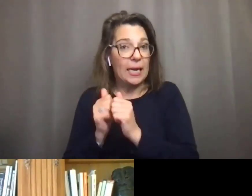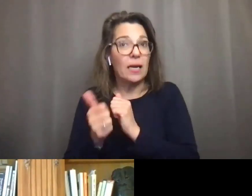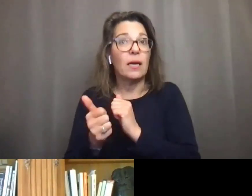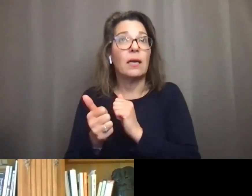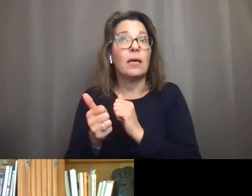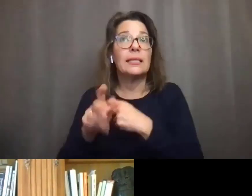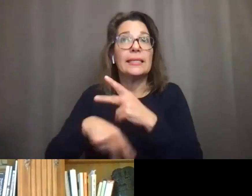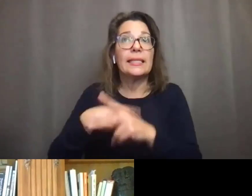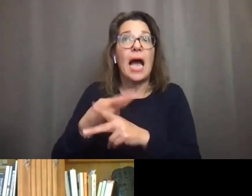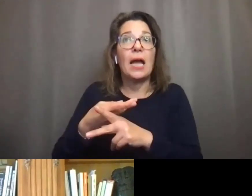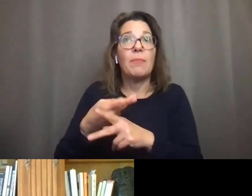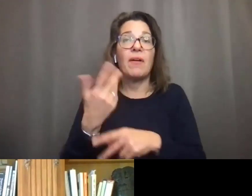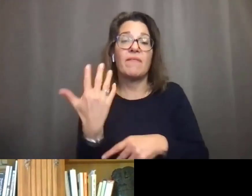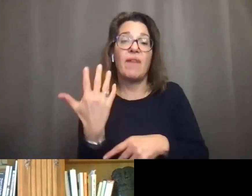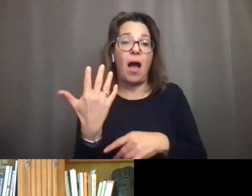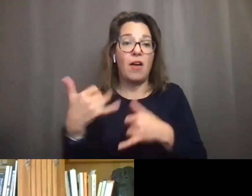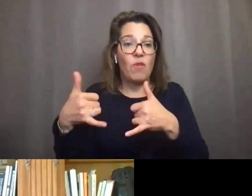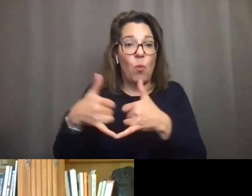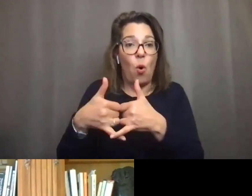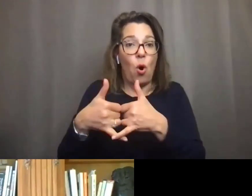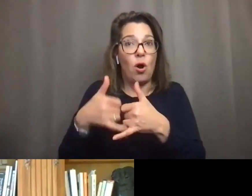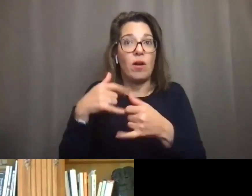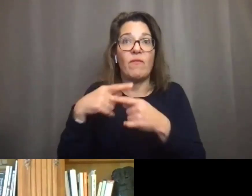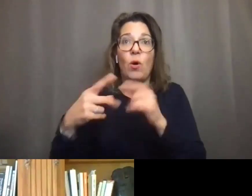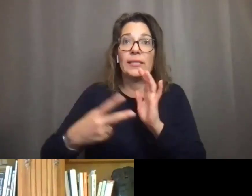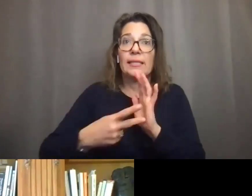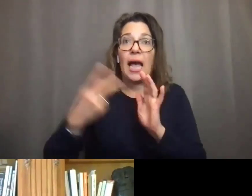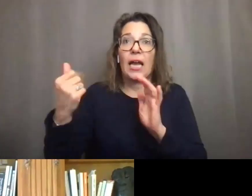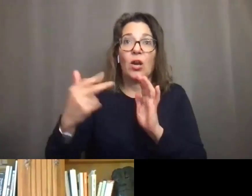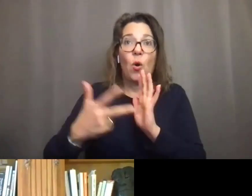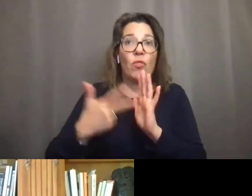through e-mail or phone or a confidential web form.